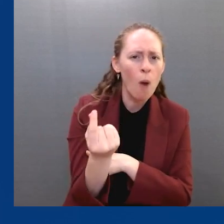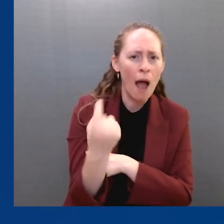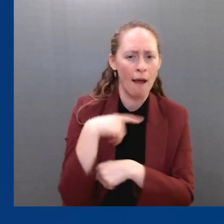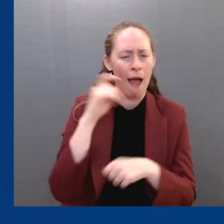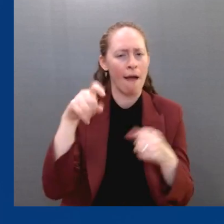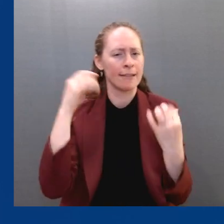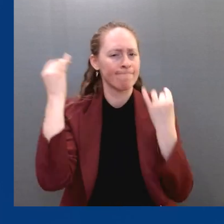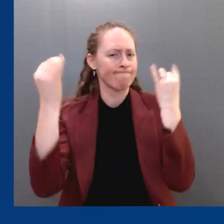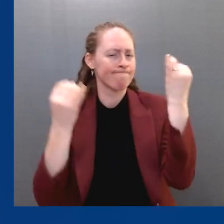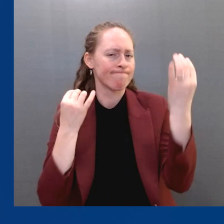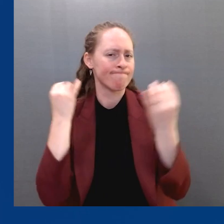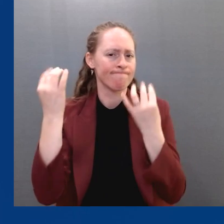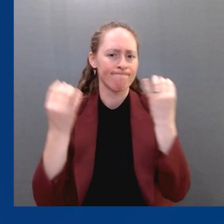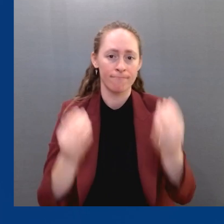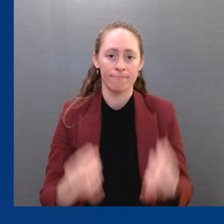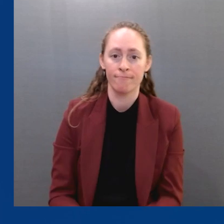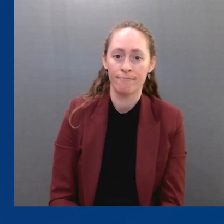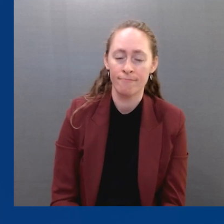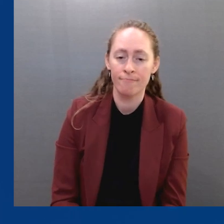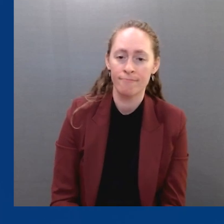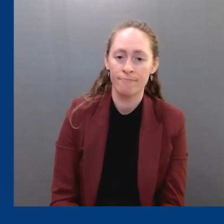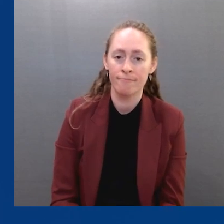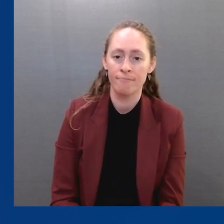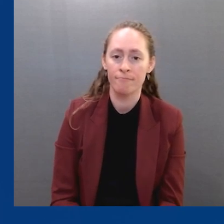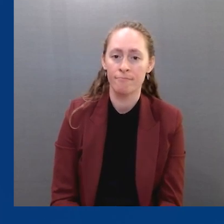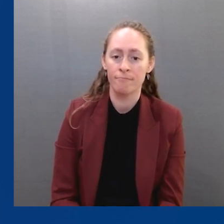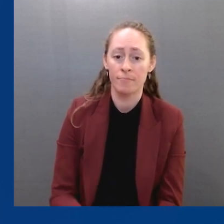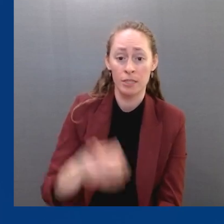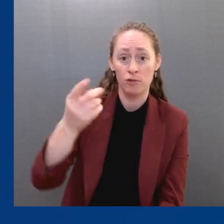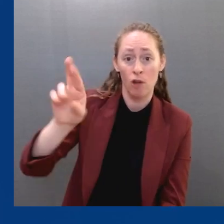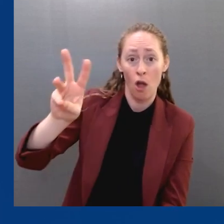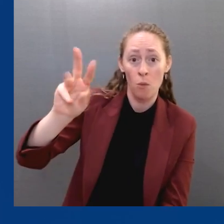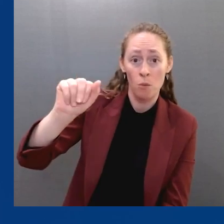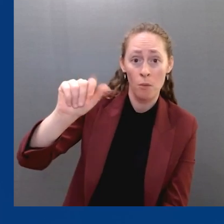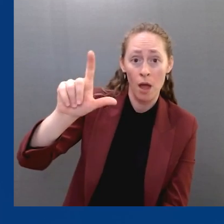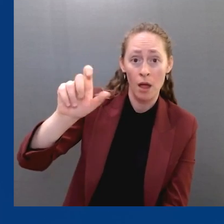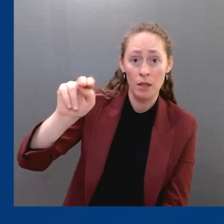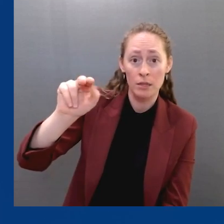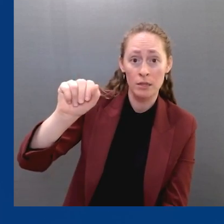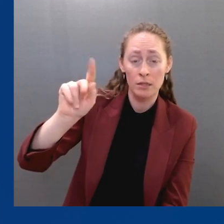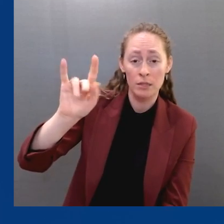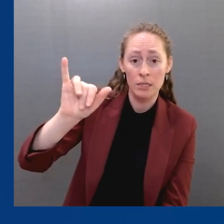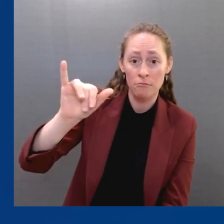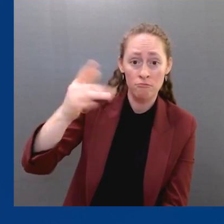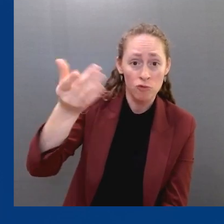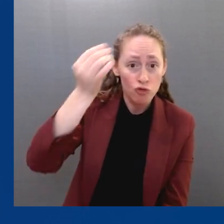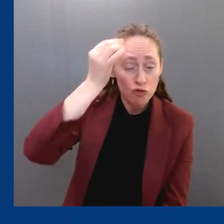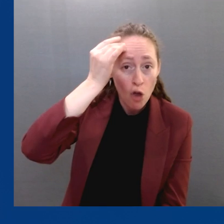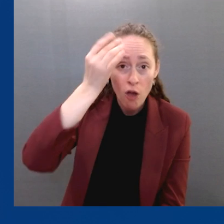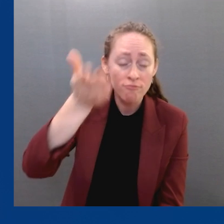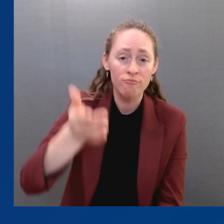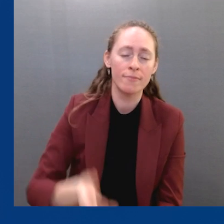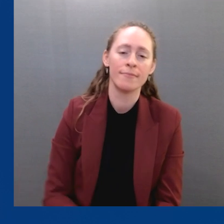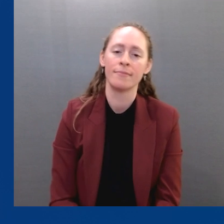so sure that Americans will be able to get a bivalent vaccine in the fall if they get booster then? Dr. Walensky: You know, I don't have a lot to add